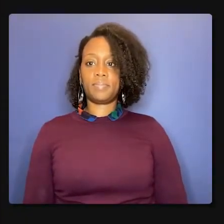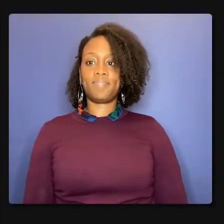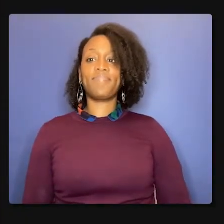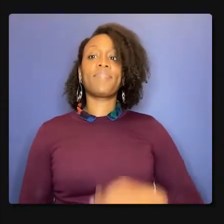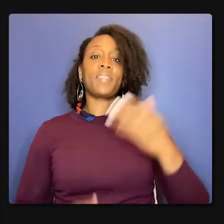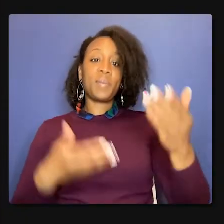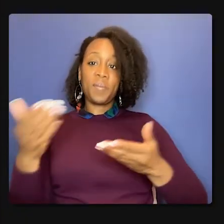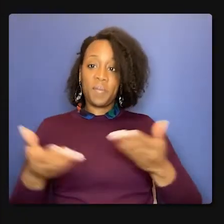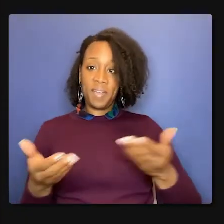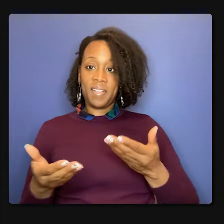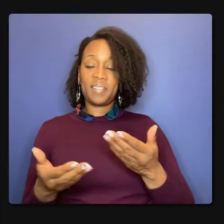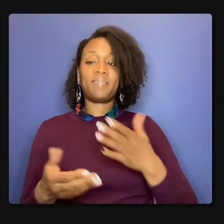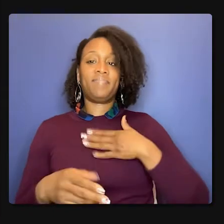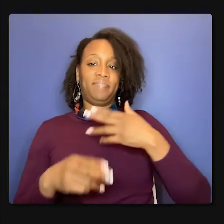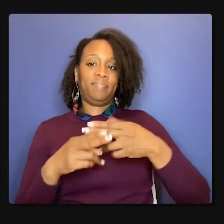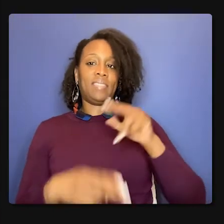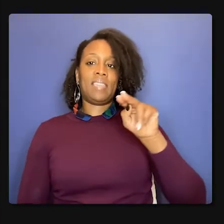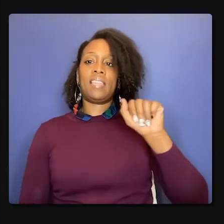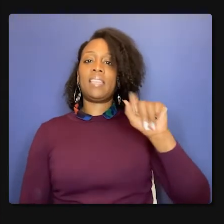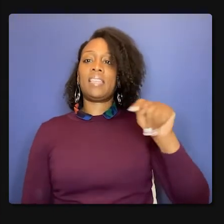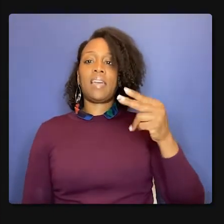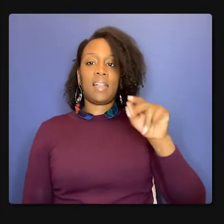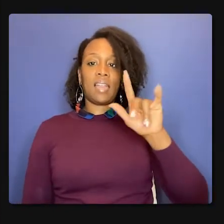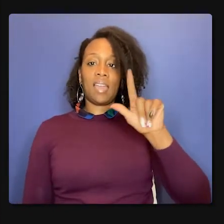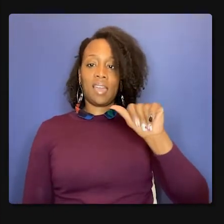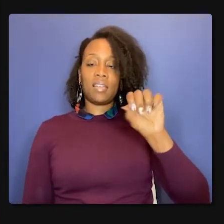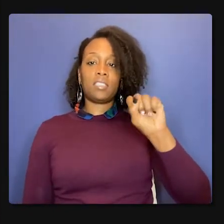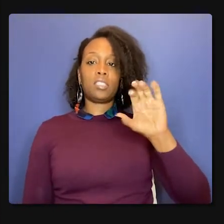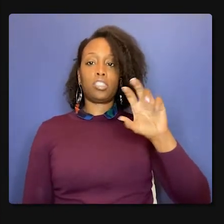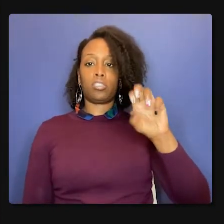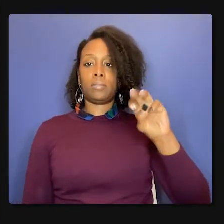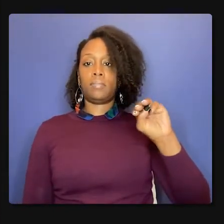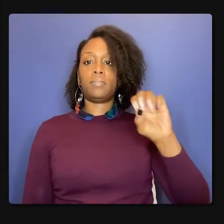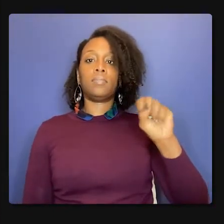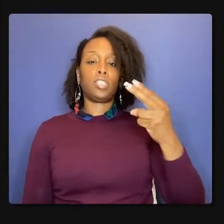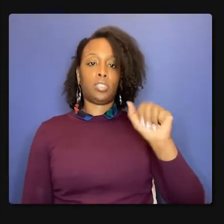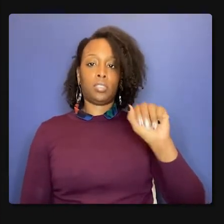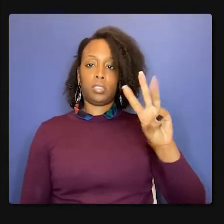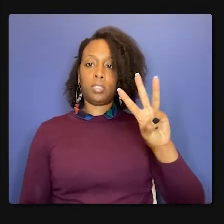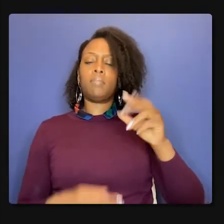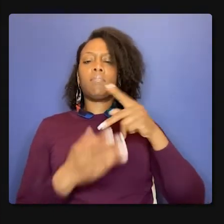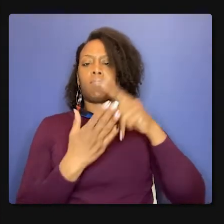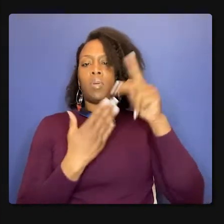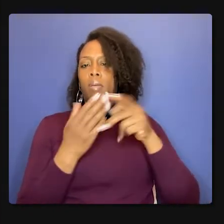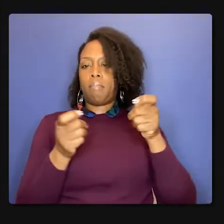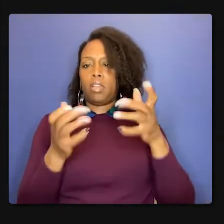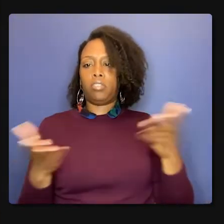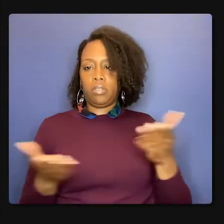Welcome, everyone. My name is Nathalia Scrimshaw, and I am a program manager here at Xbox.